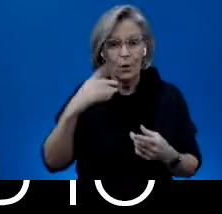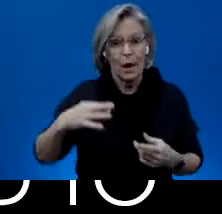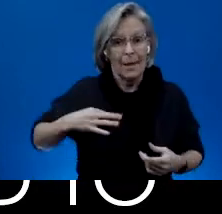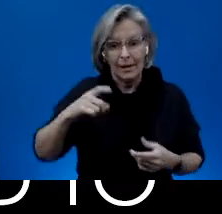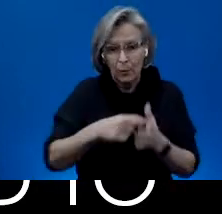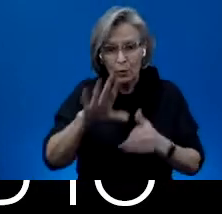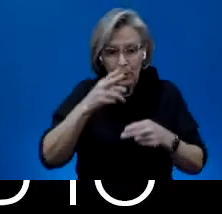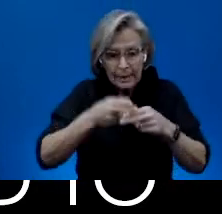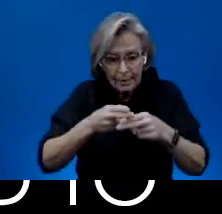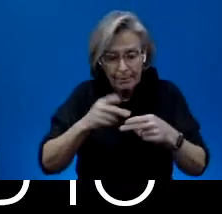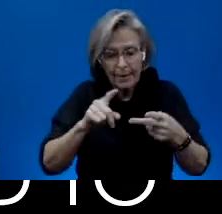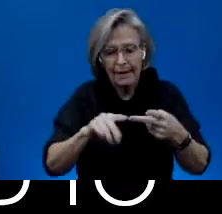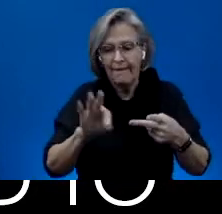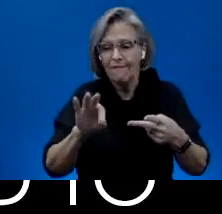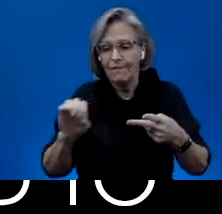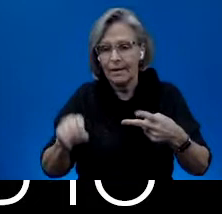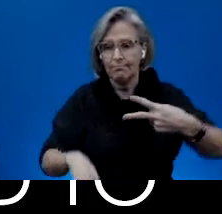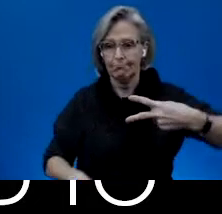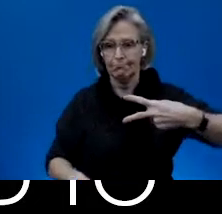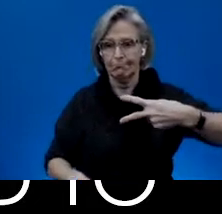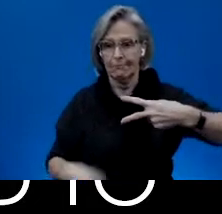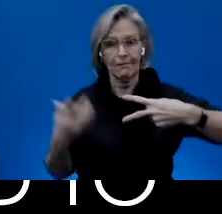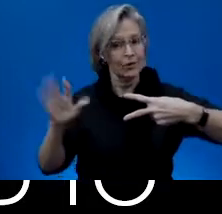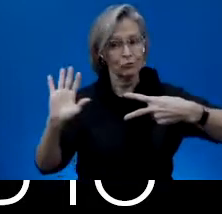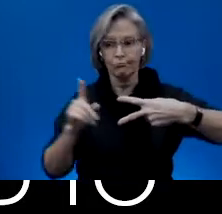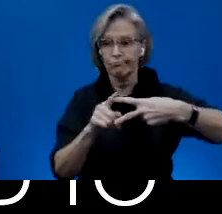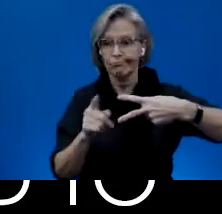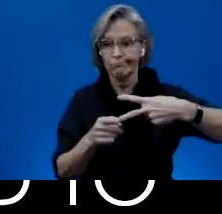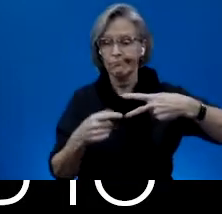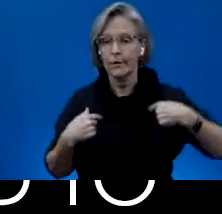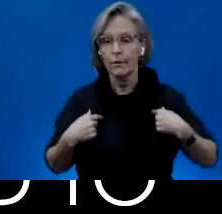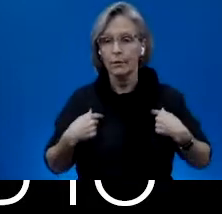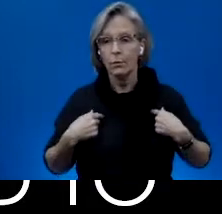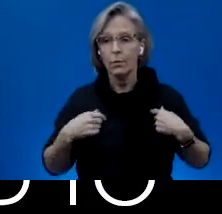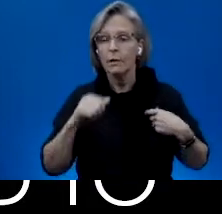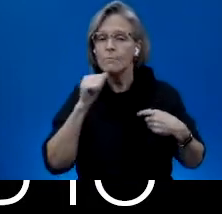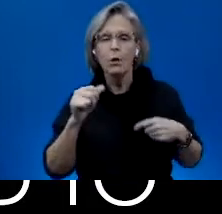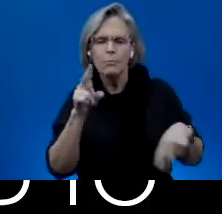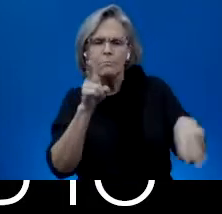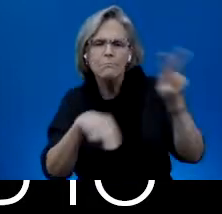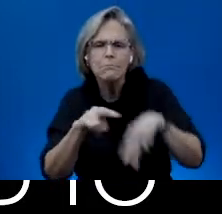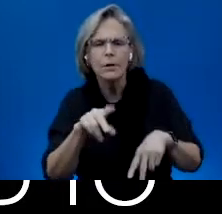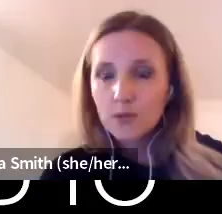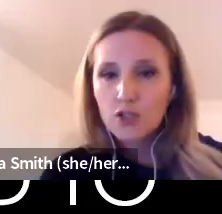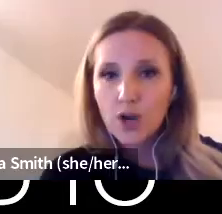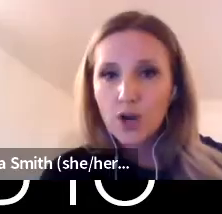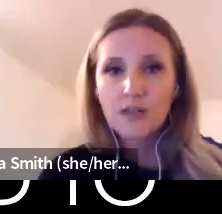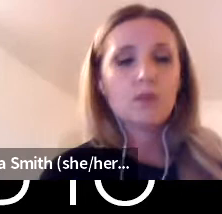and the fee, and that's it. We don't have any judgment on what your show is, we don't need you to tell us what your show is,